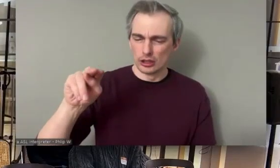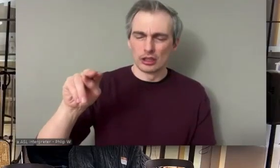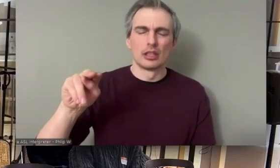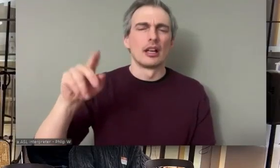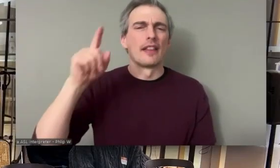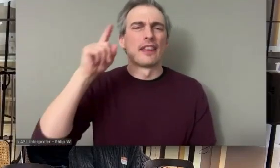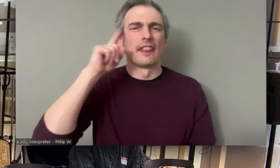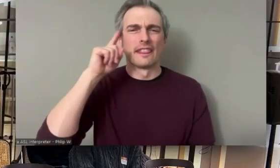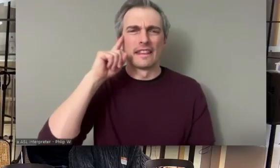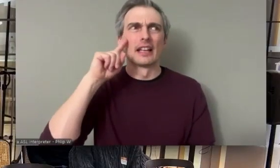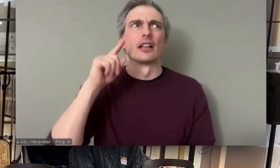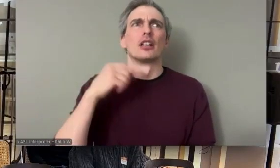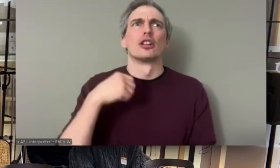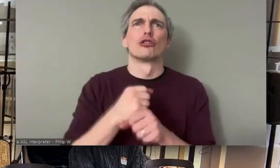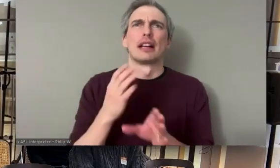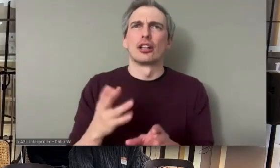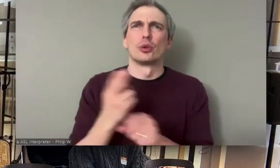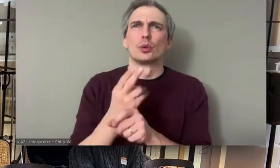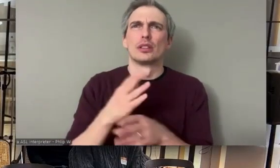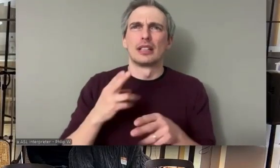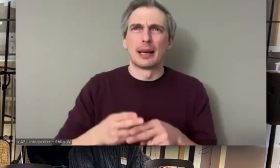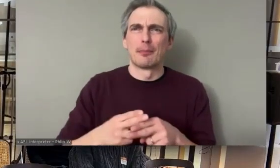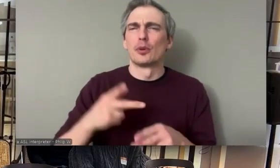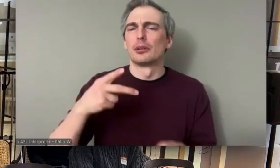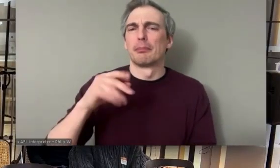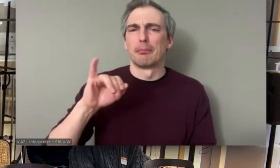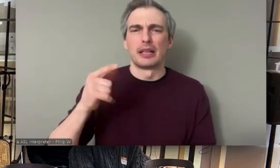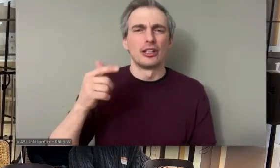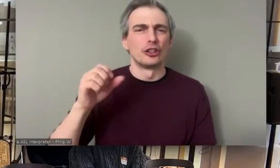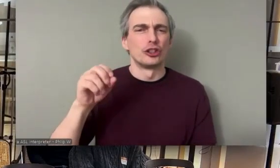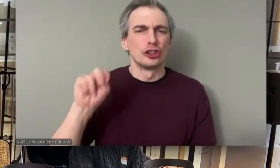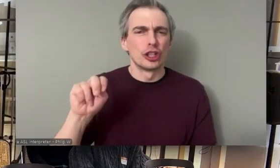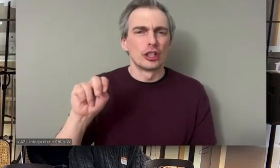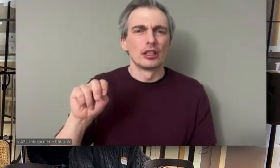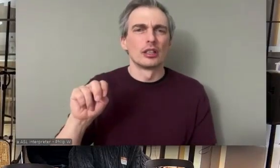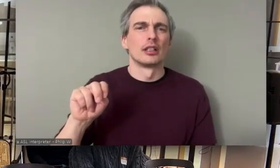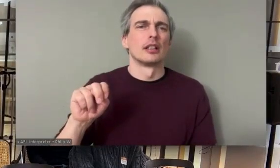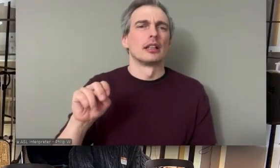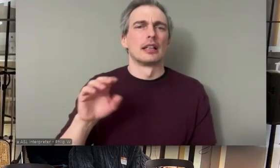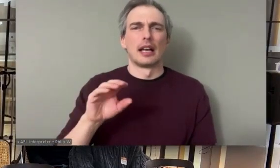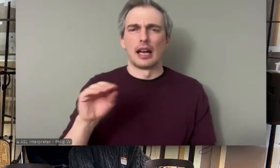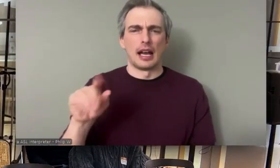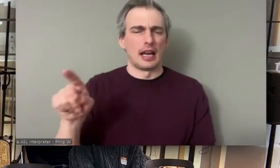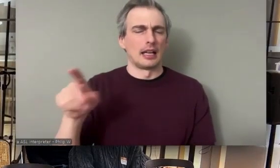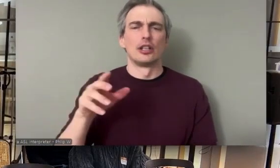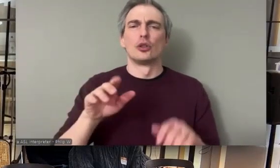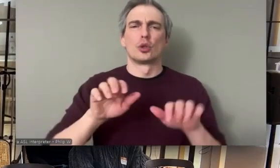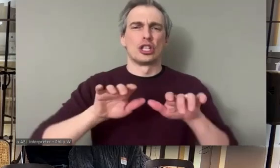So it was like a keyboard. And you can type out a message to a Deaf person, and it